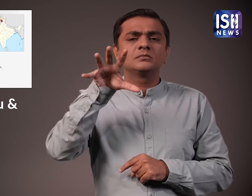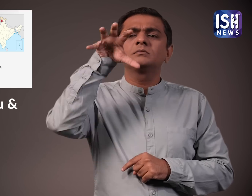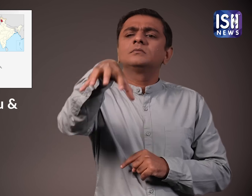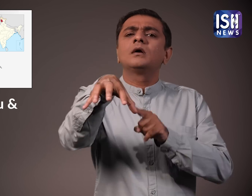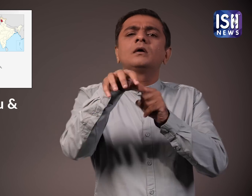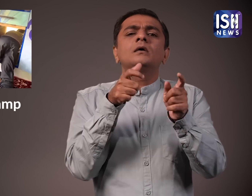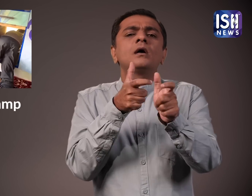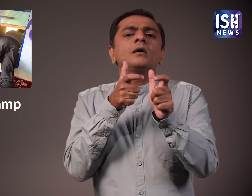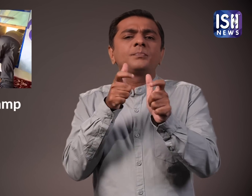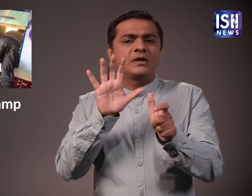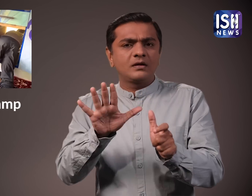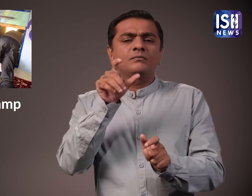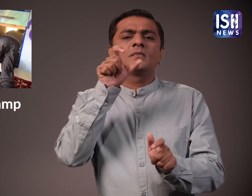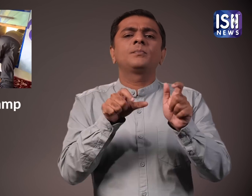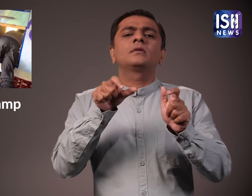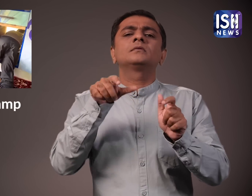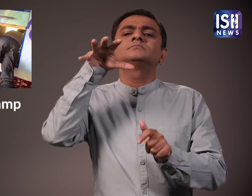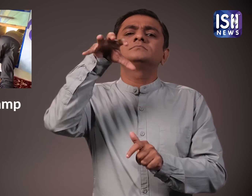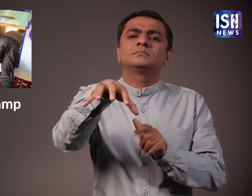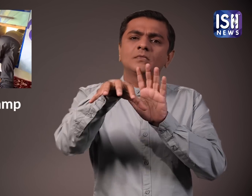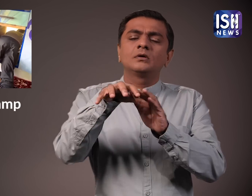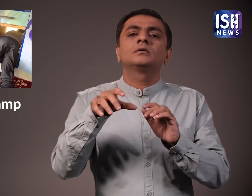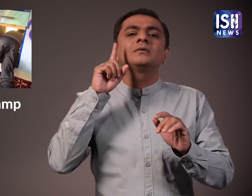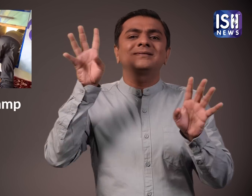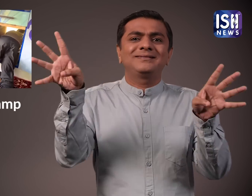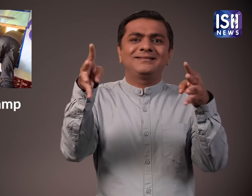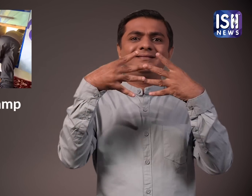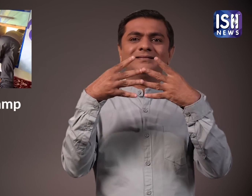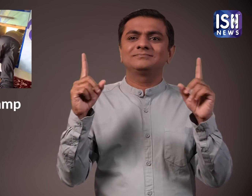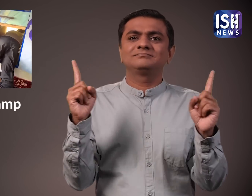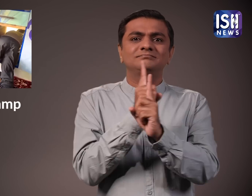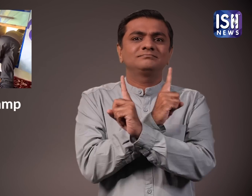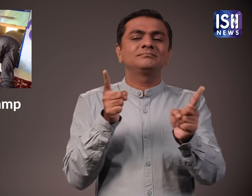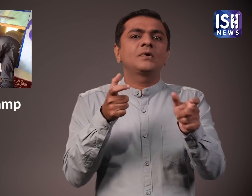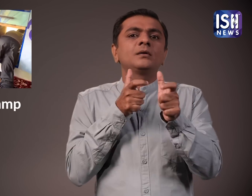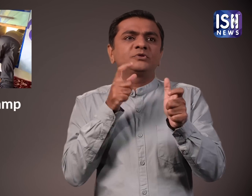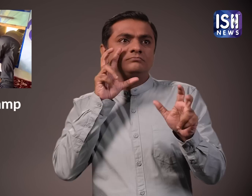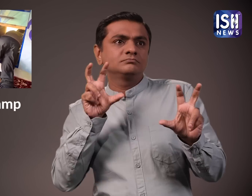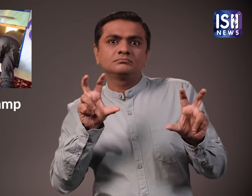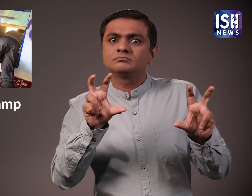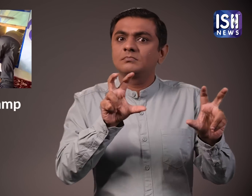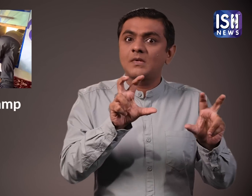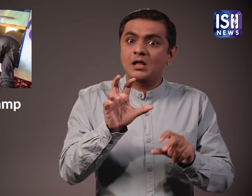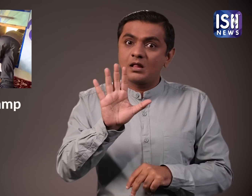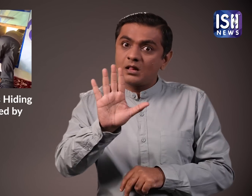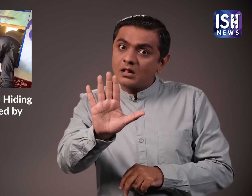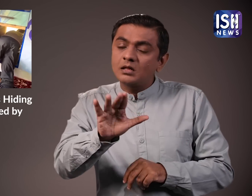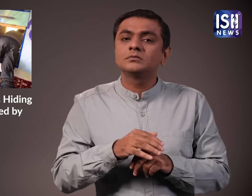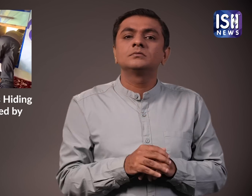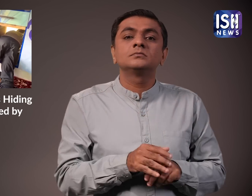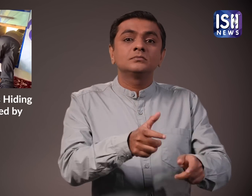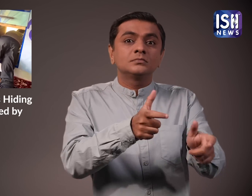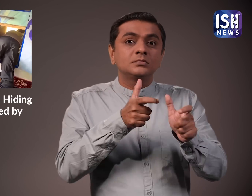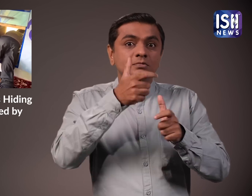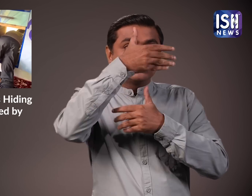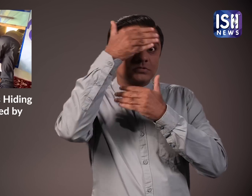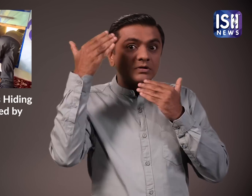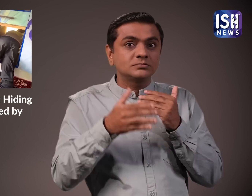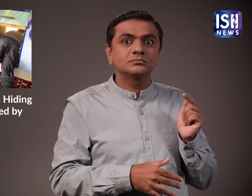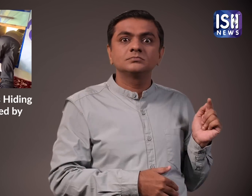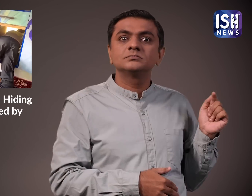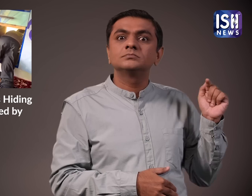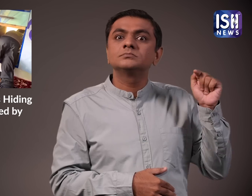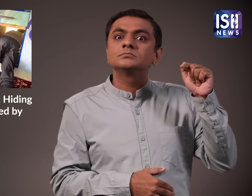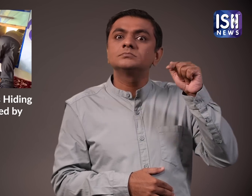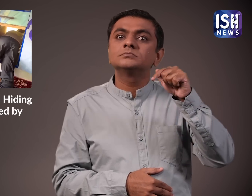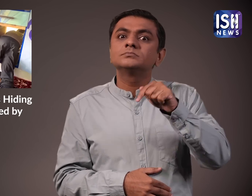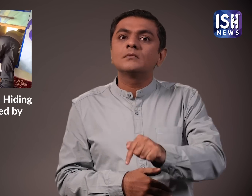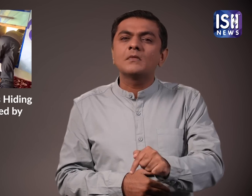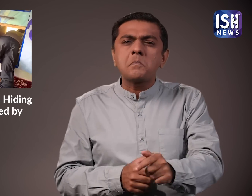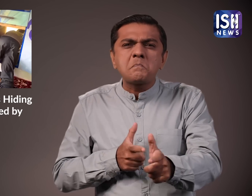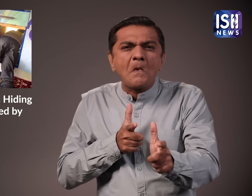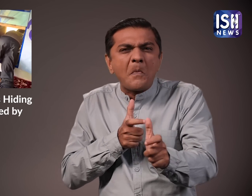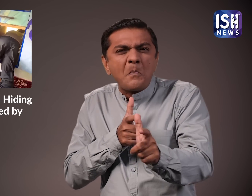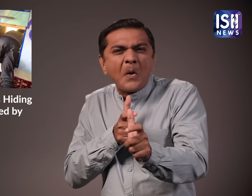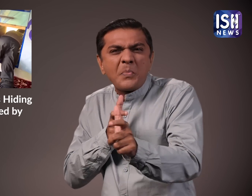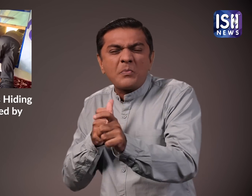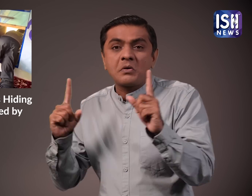terrorists fired at a sentry who was guarding the army camp .